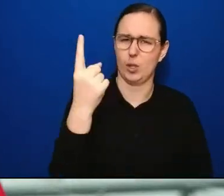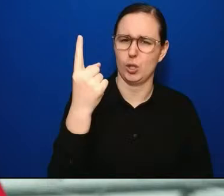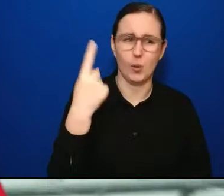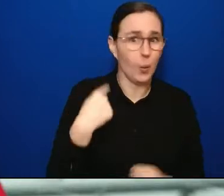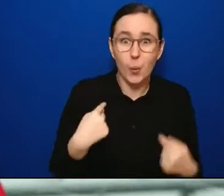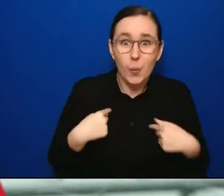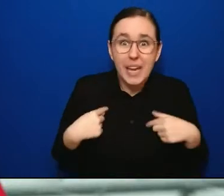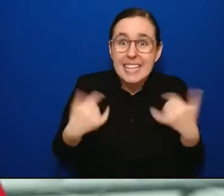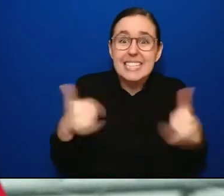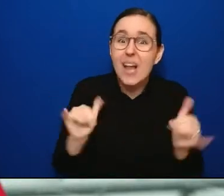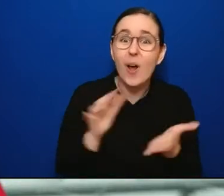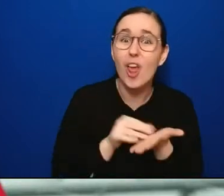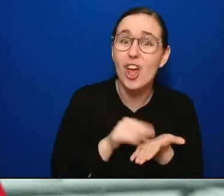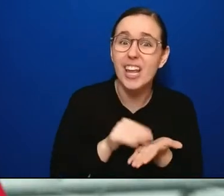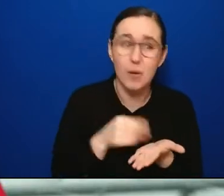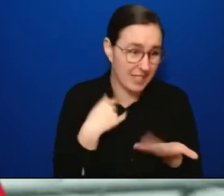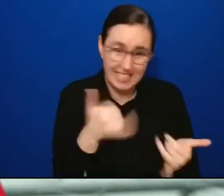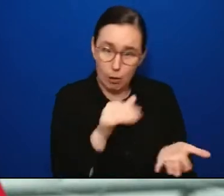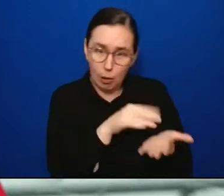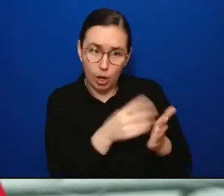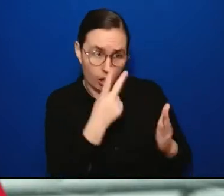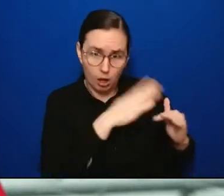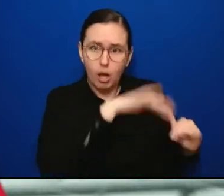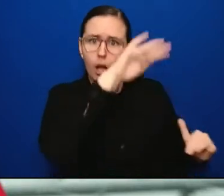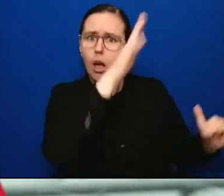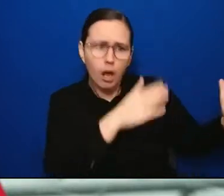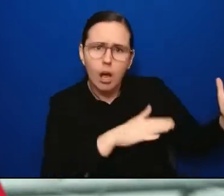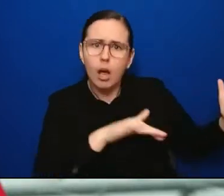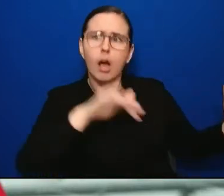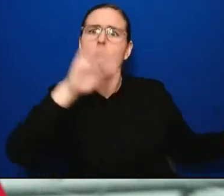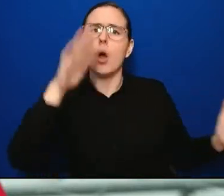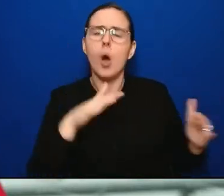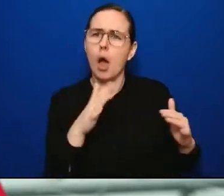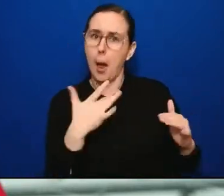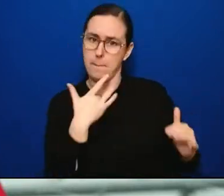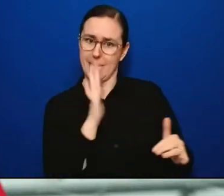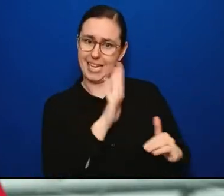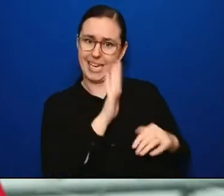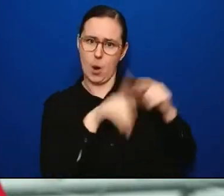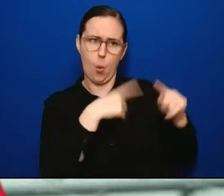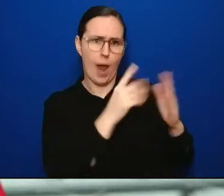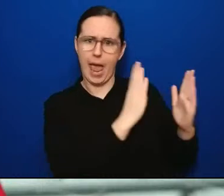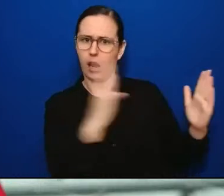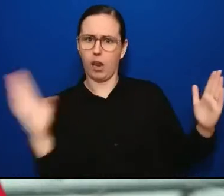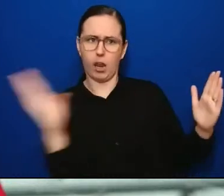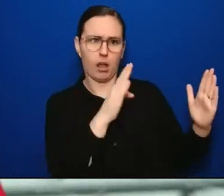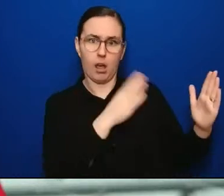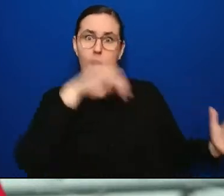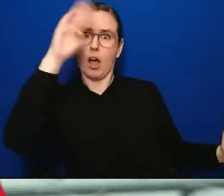idea now, but there's still a lot of this virus circulating around the globe, so there are